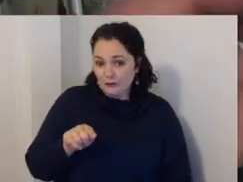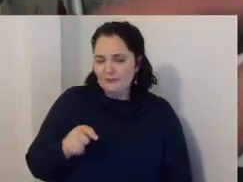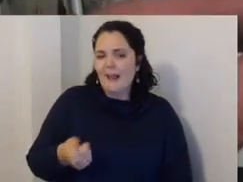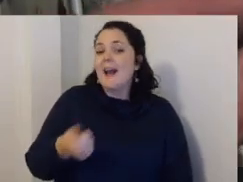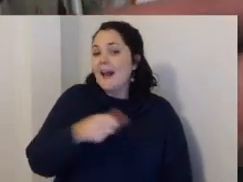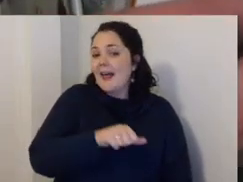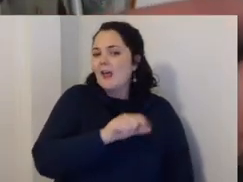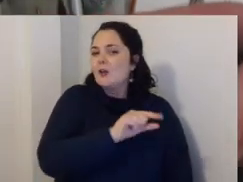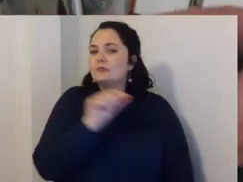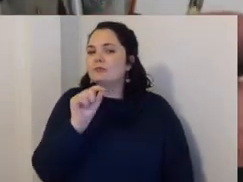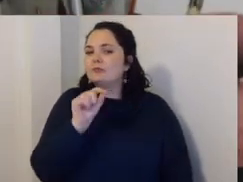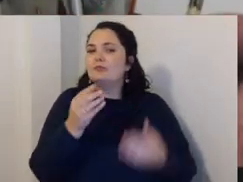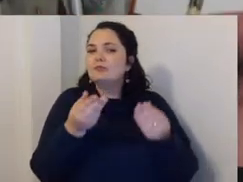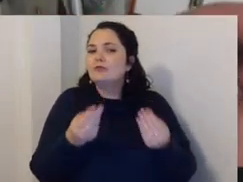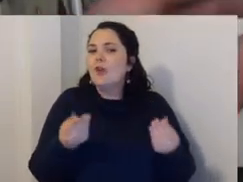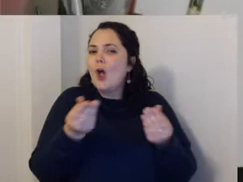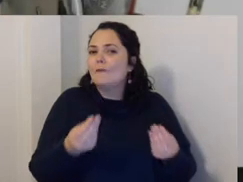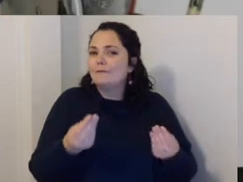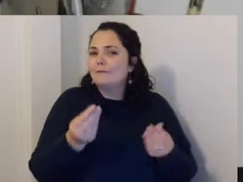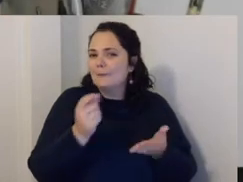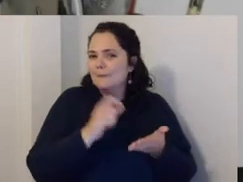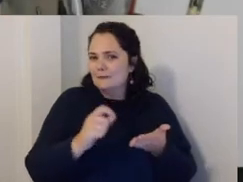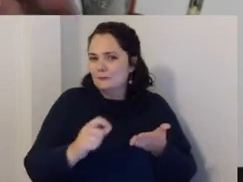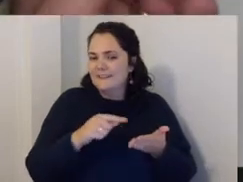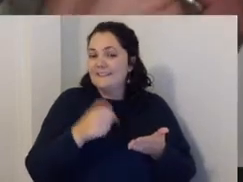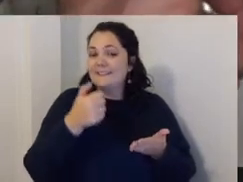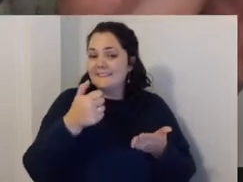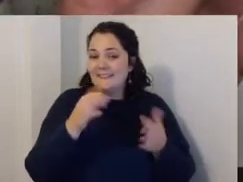okay and now I've got my 6B pencil there and I'm going to take my piece of sandpaper